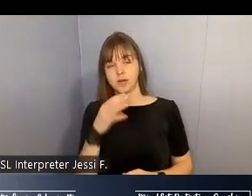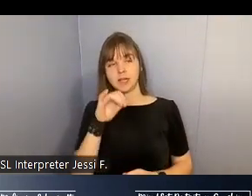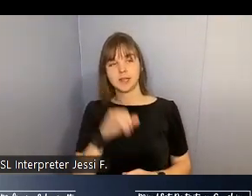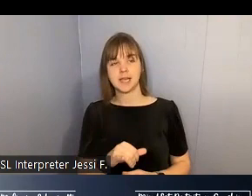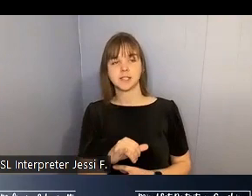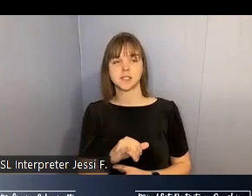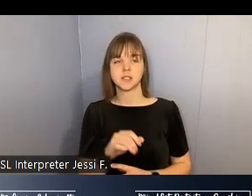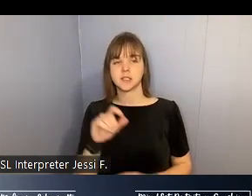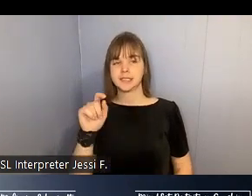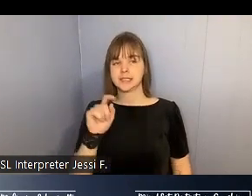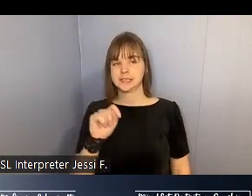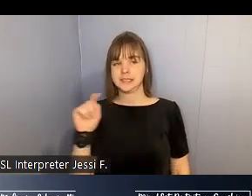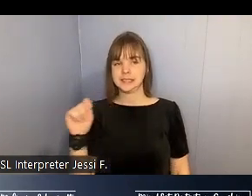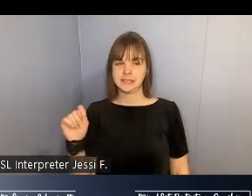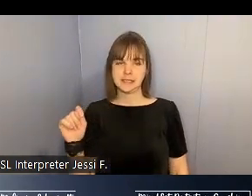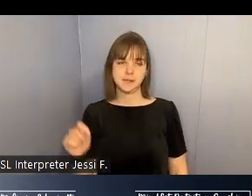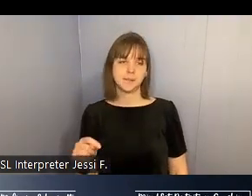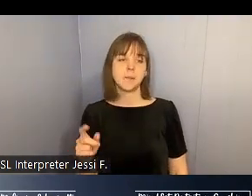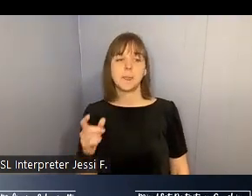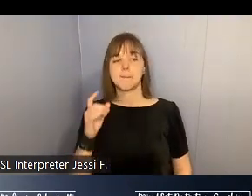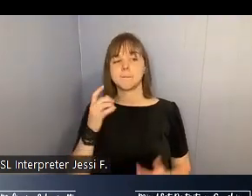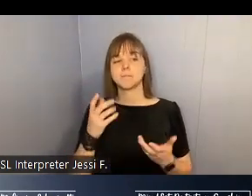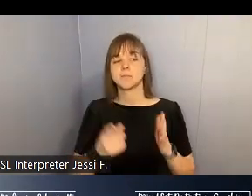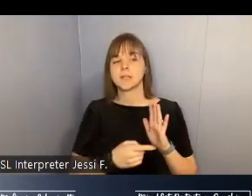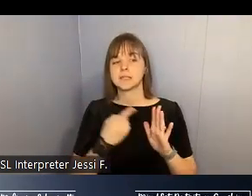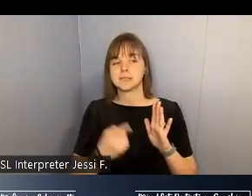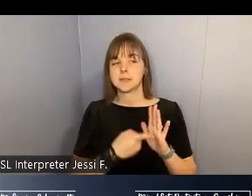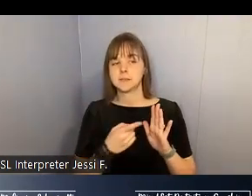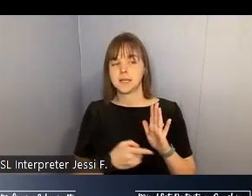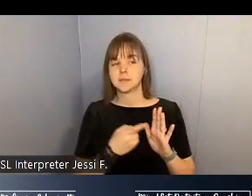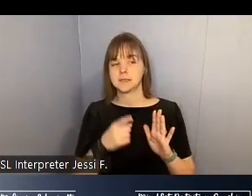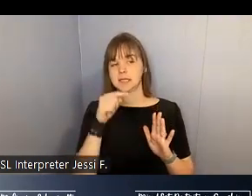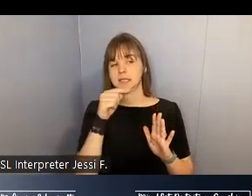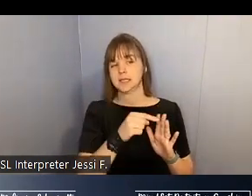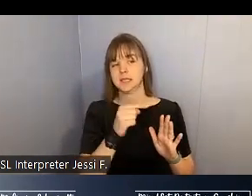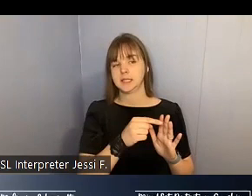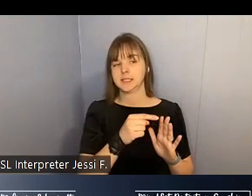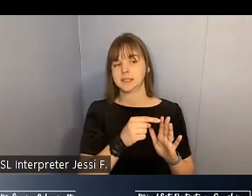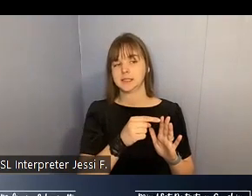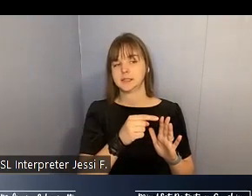But if we fill that jar with pebbles and sand first, the big rocks, the glaring things, the low-hanging fruit is not going to fit.